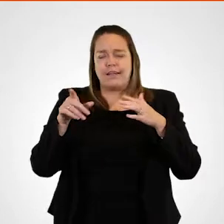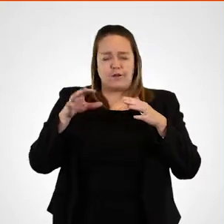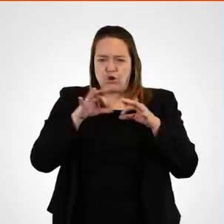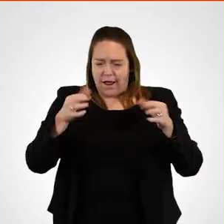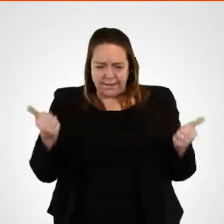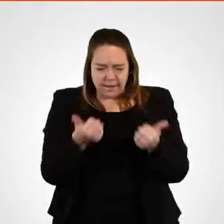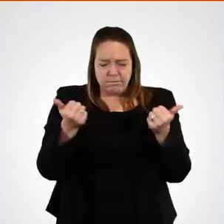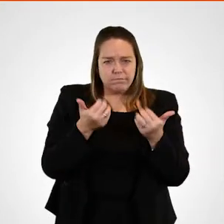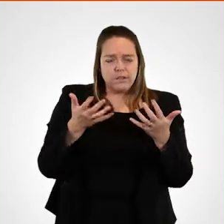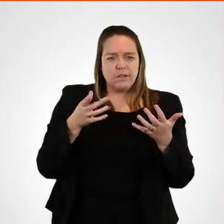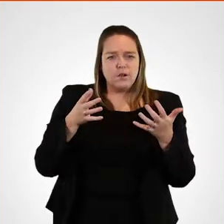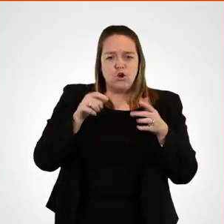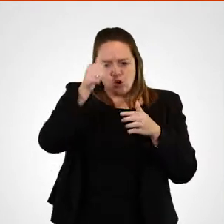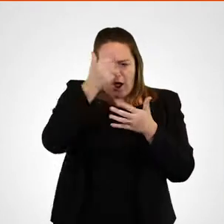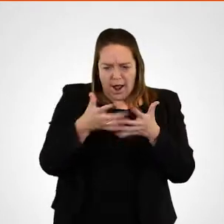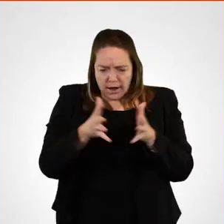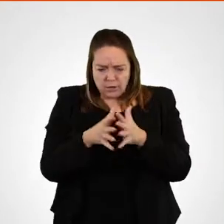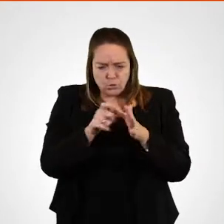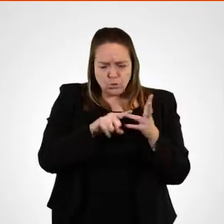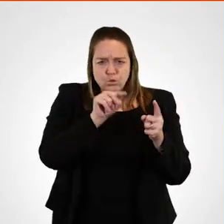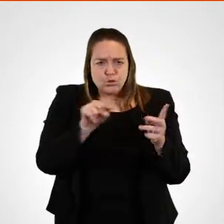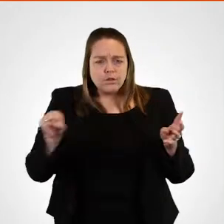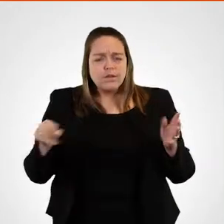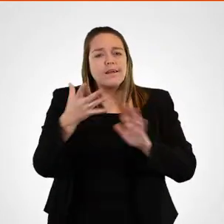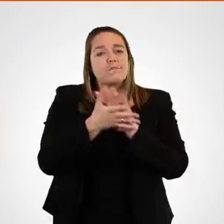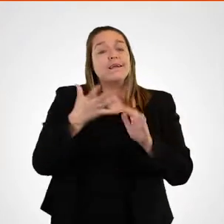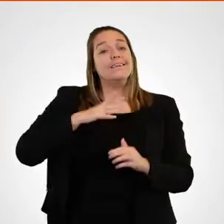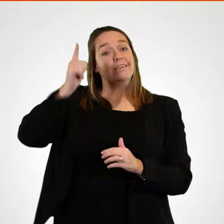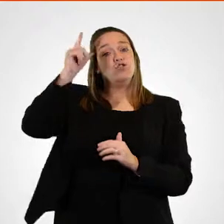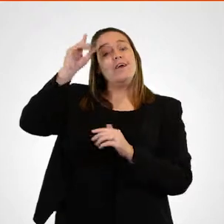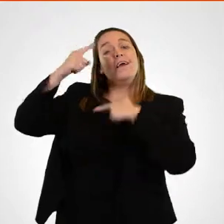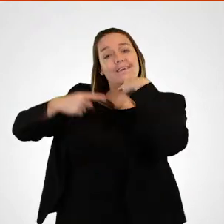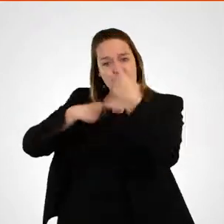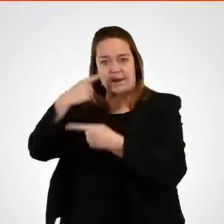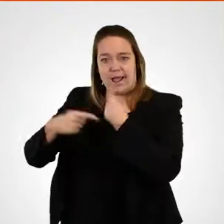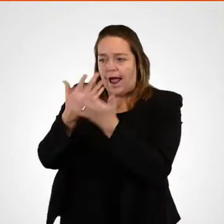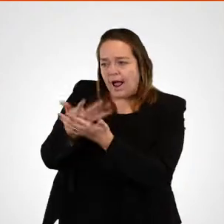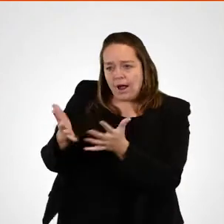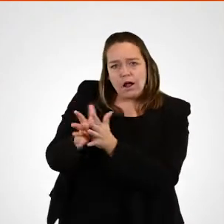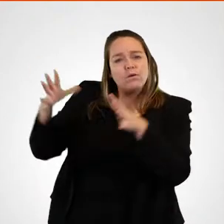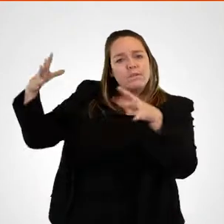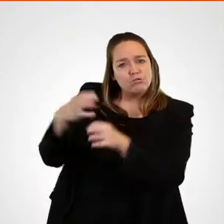and they need it to be explained to them how do we summarise, what are the steps,